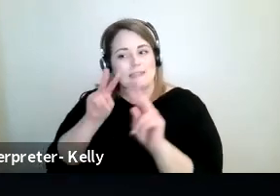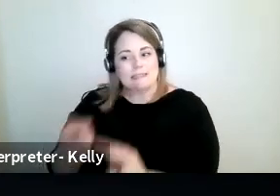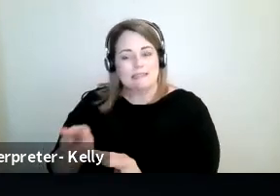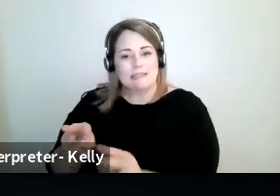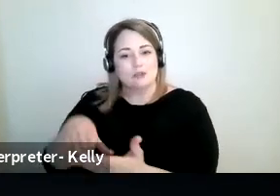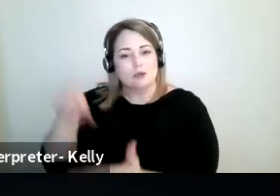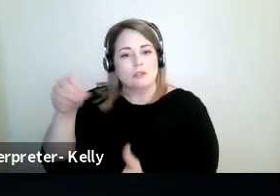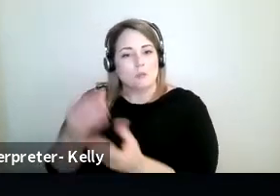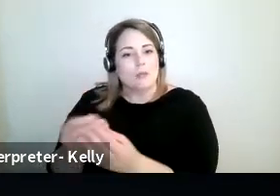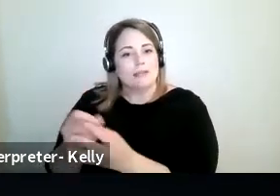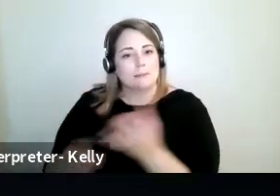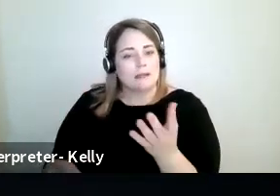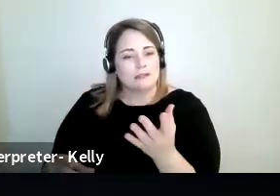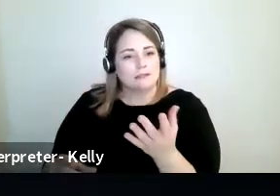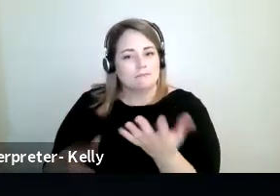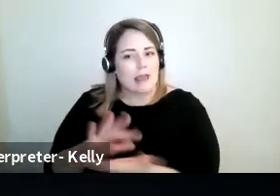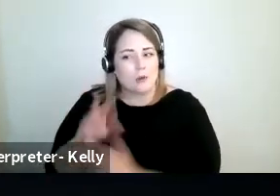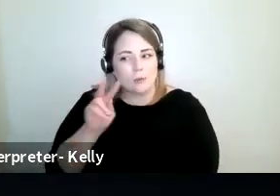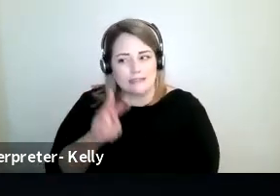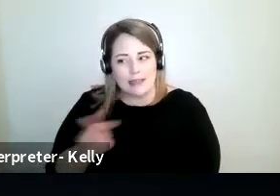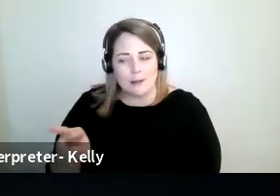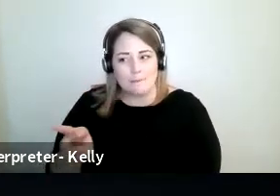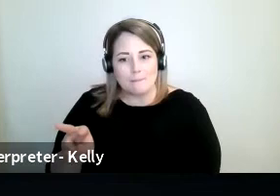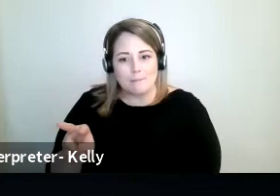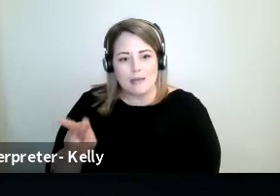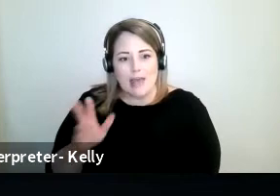in terms of being in education, higher education.